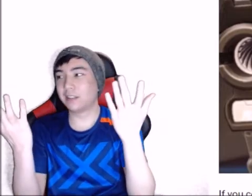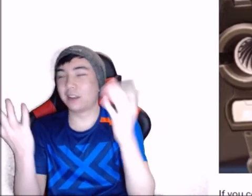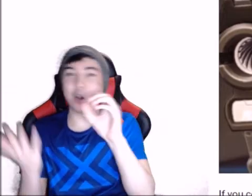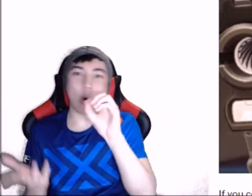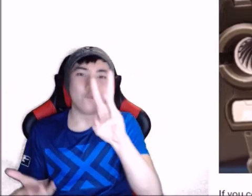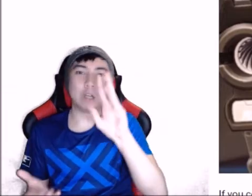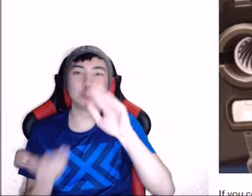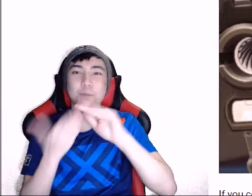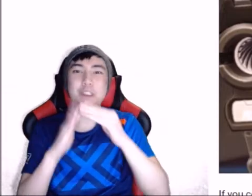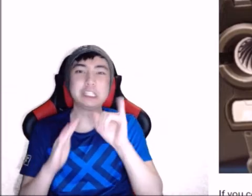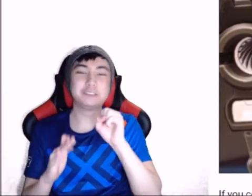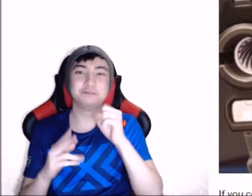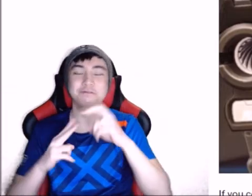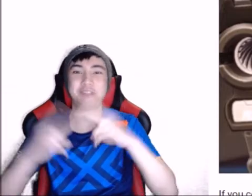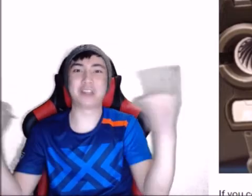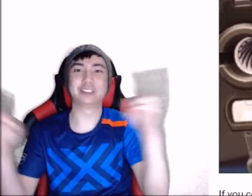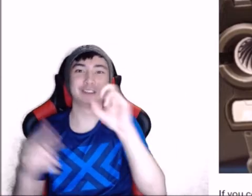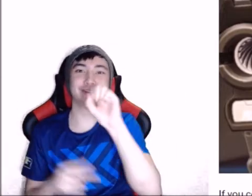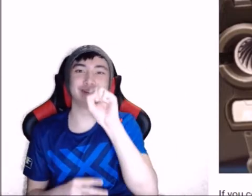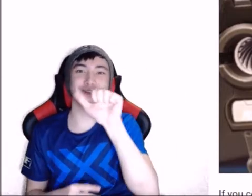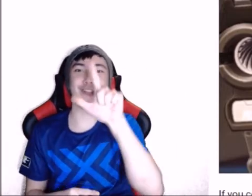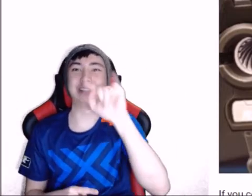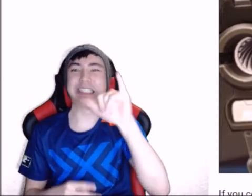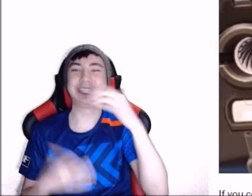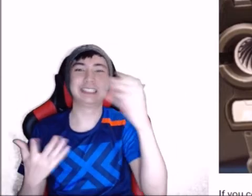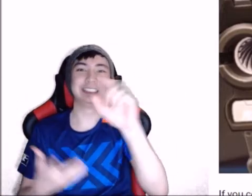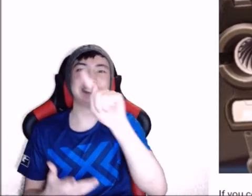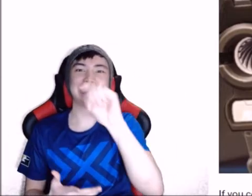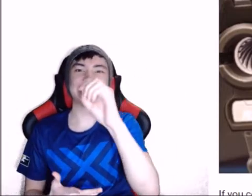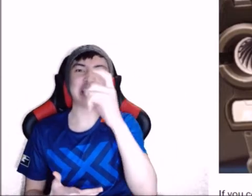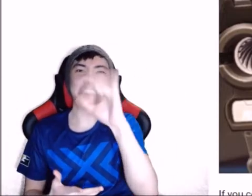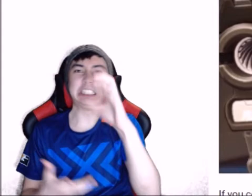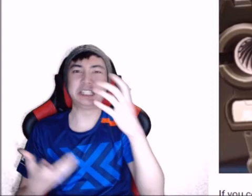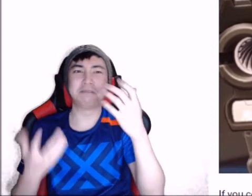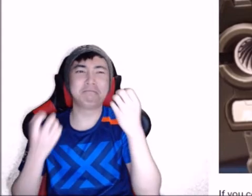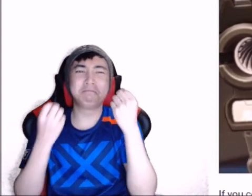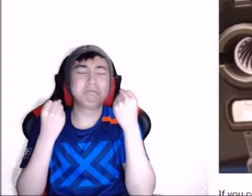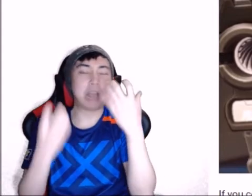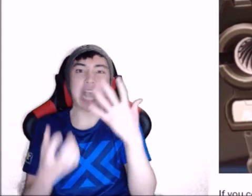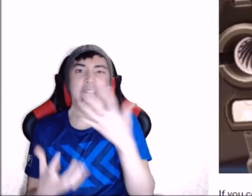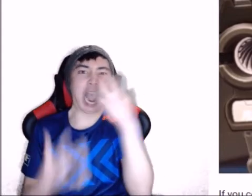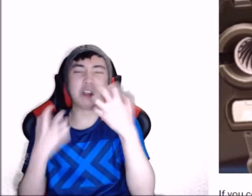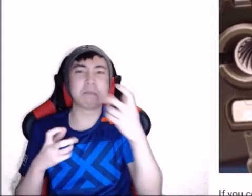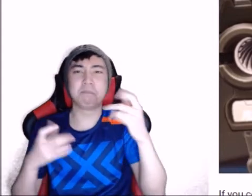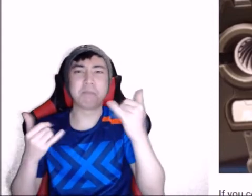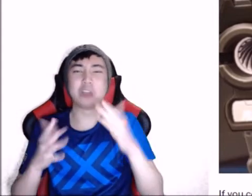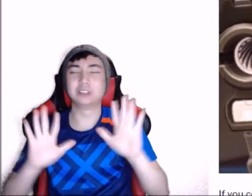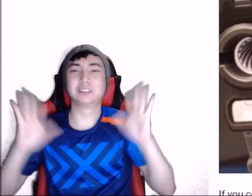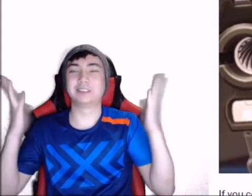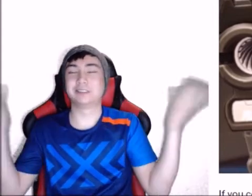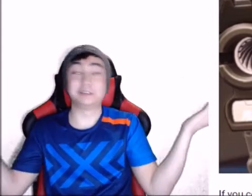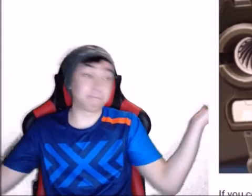Well, I know that there are a lot of salty, toxic players